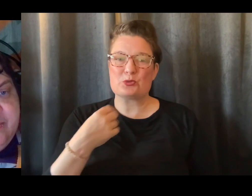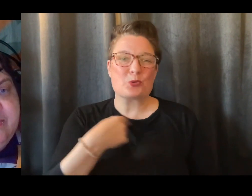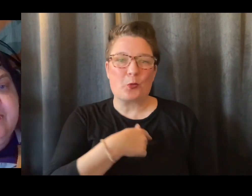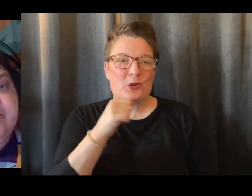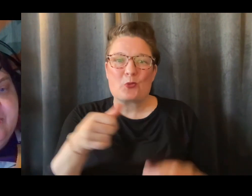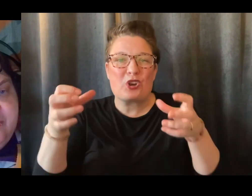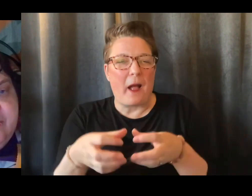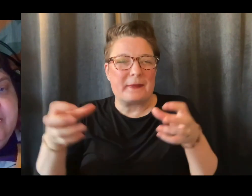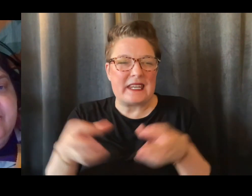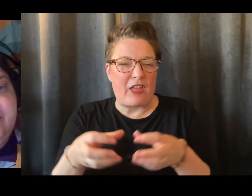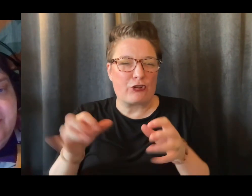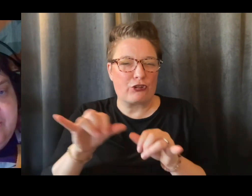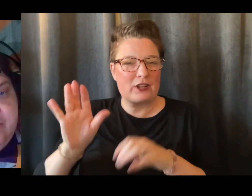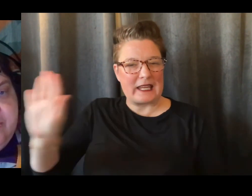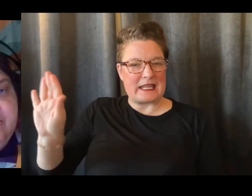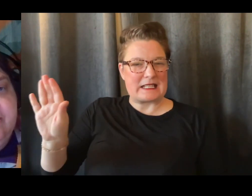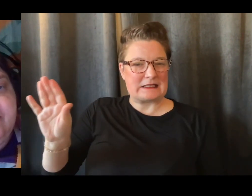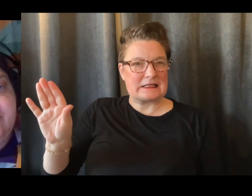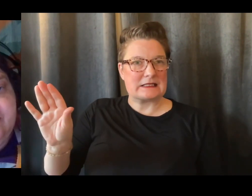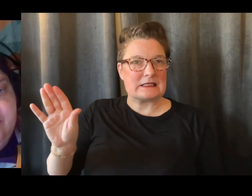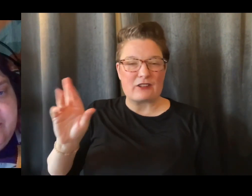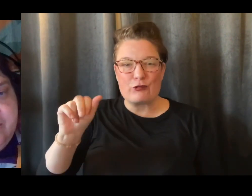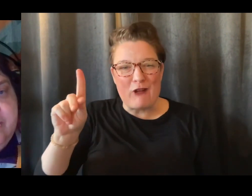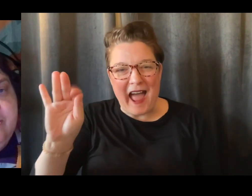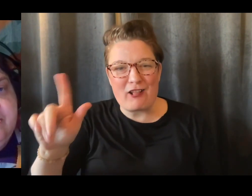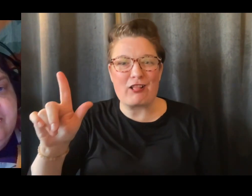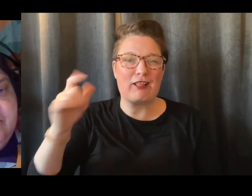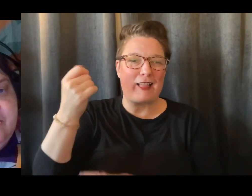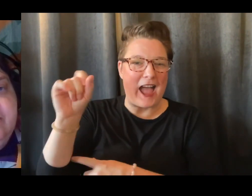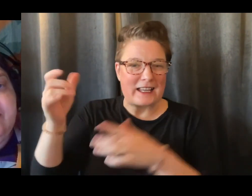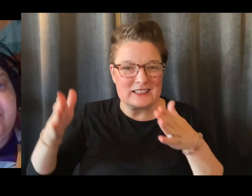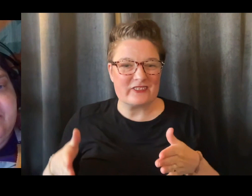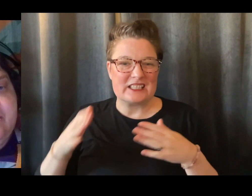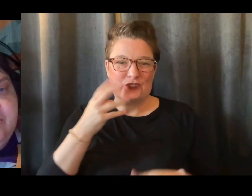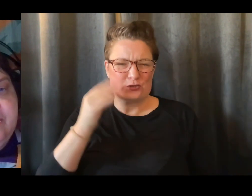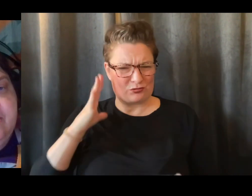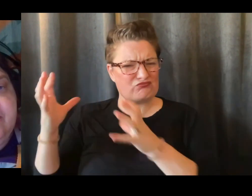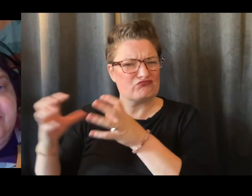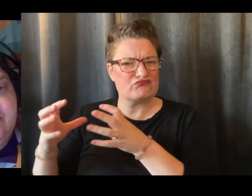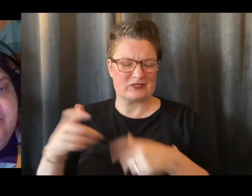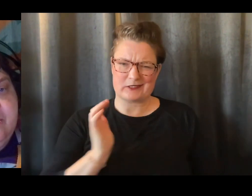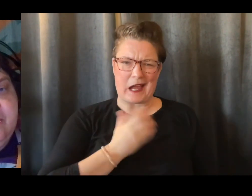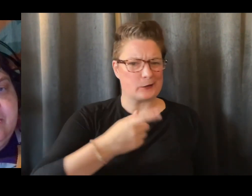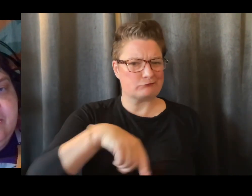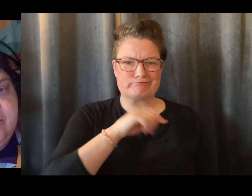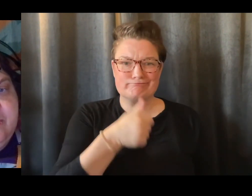of radical or activist Jews were. And so he pulled a crew of Jews together. I think East Coast Nomy, Nomy: mm-hmm.